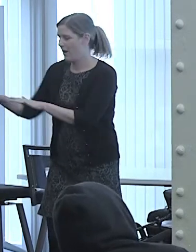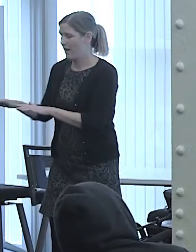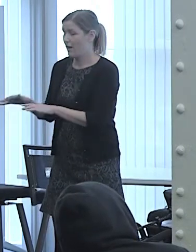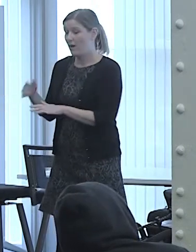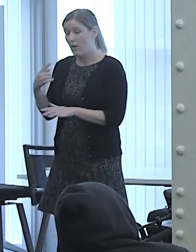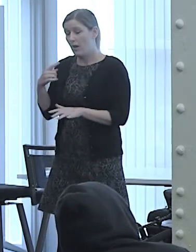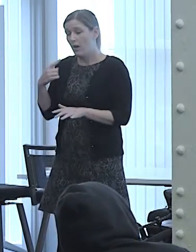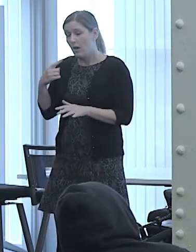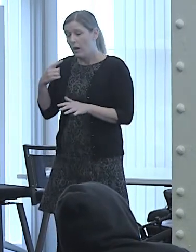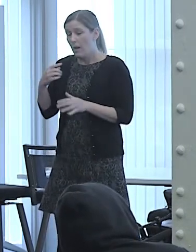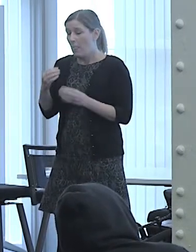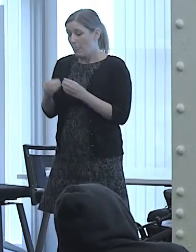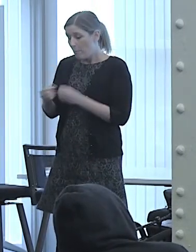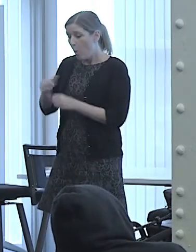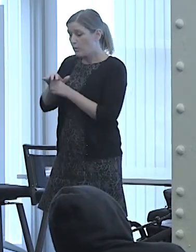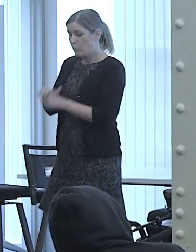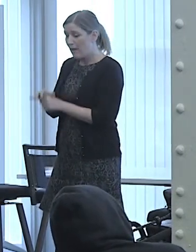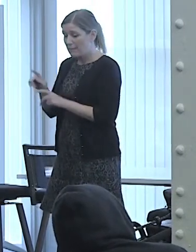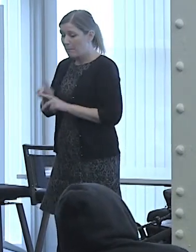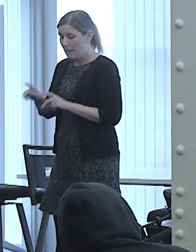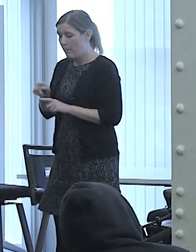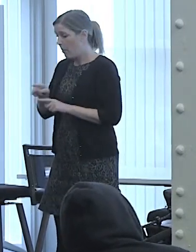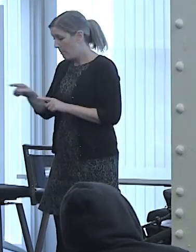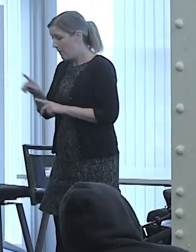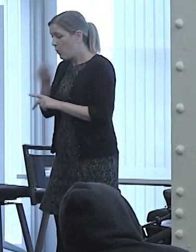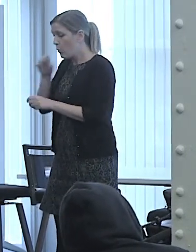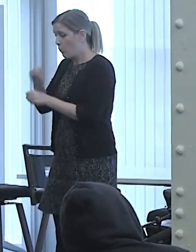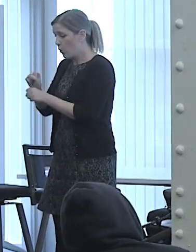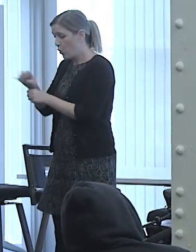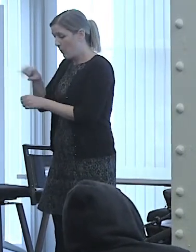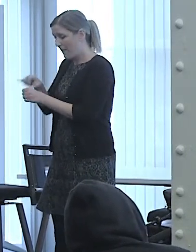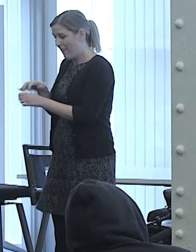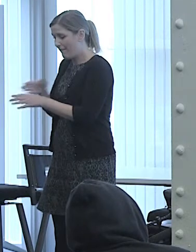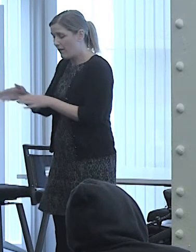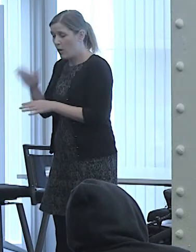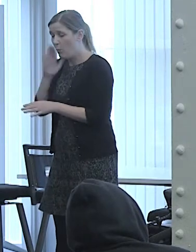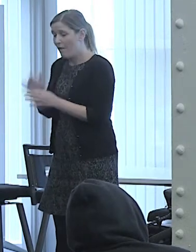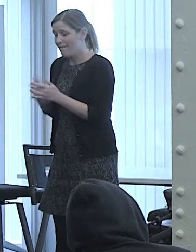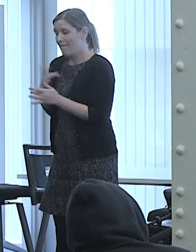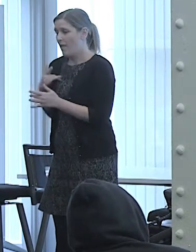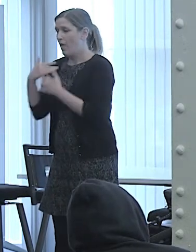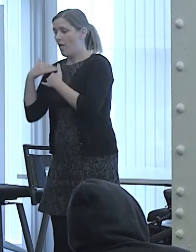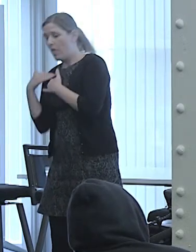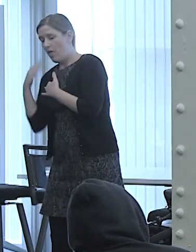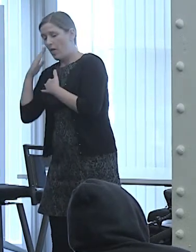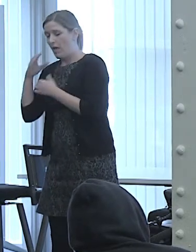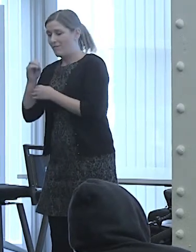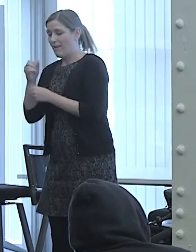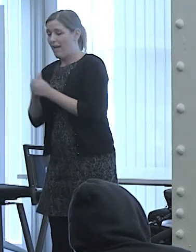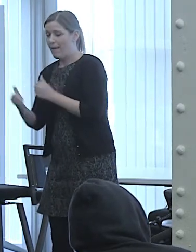of the most oppressed people. What I mean is that, the people you choose to be in close community with.